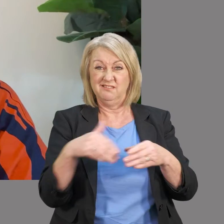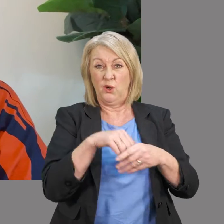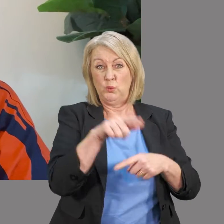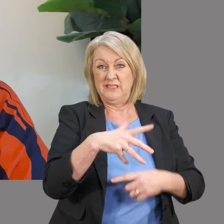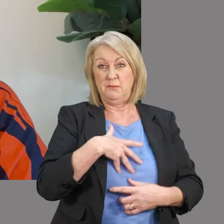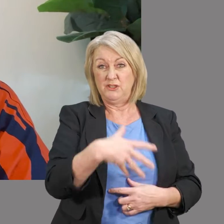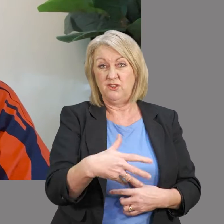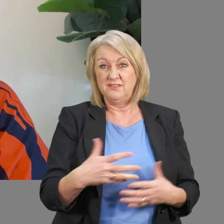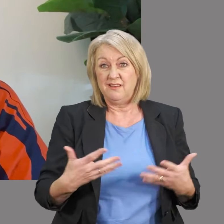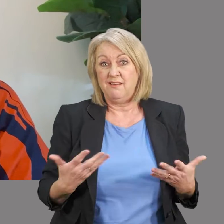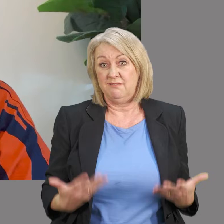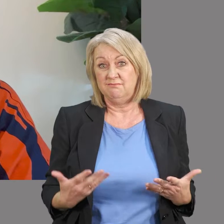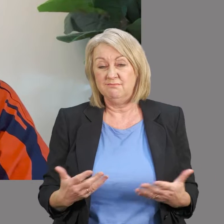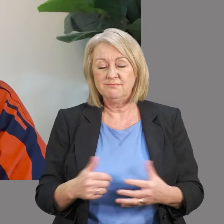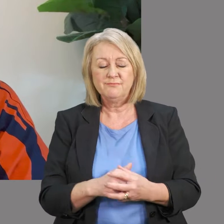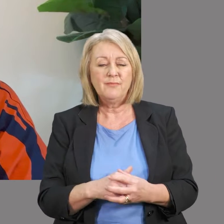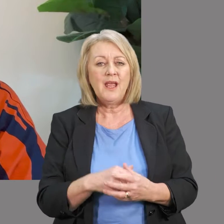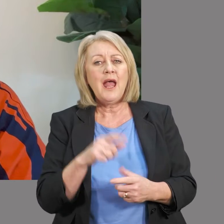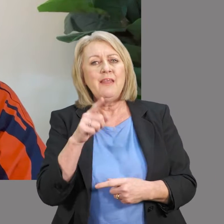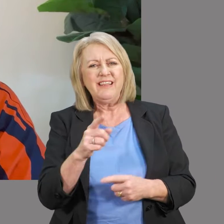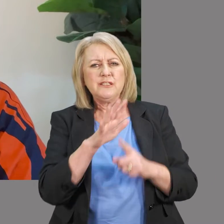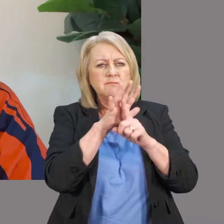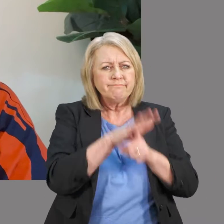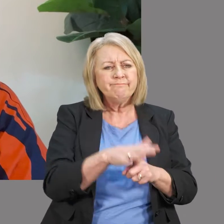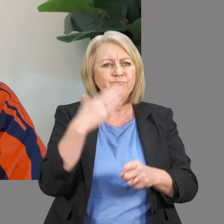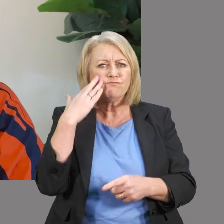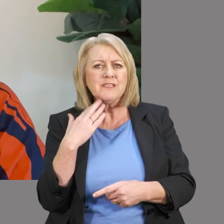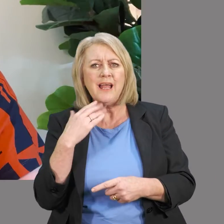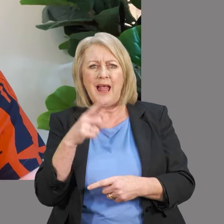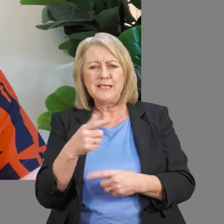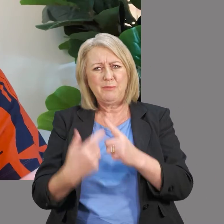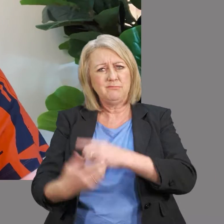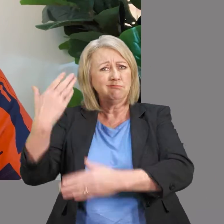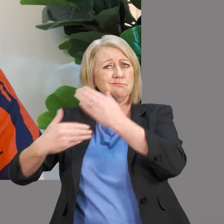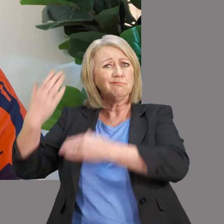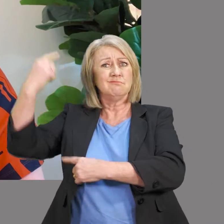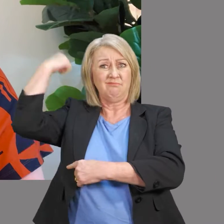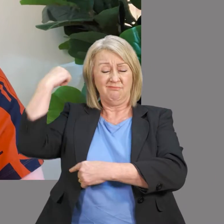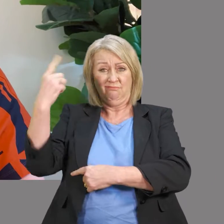It’s important to note that this gendered racism has deep historical roots. Enslaved Black women